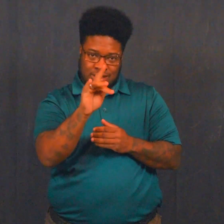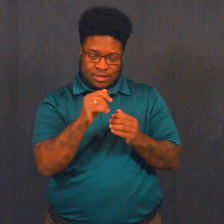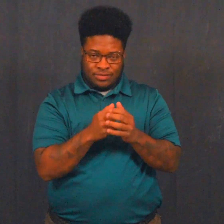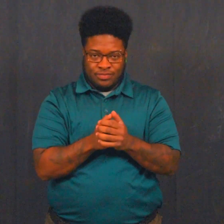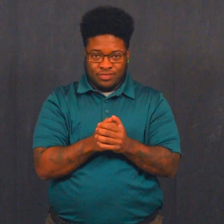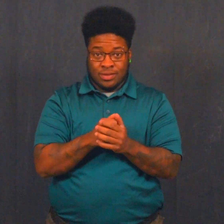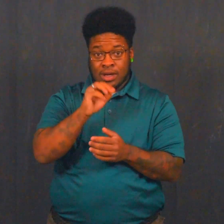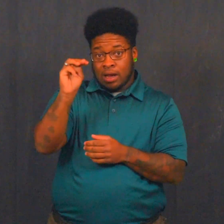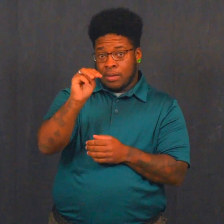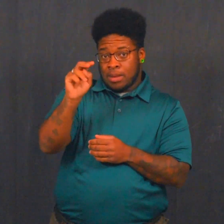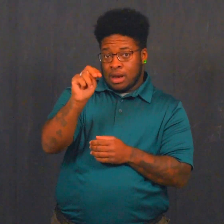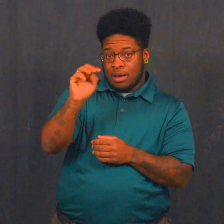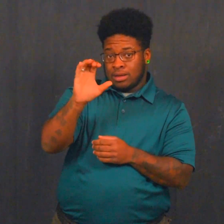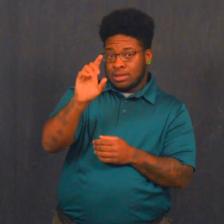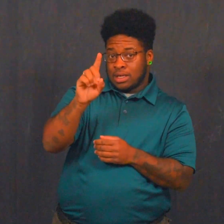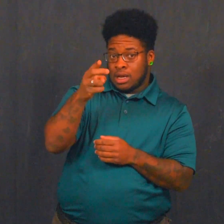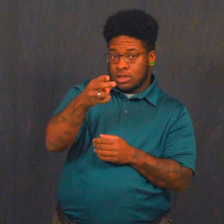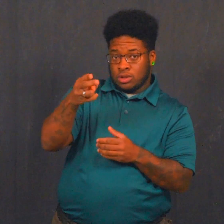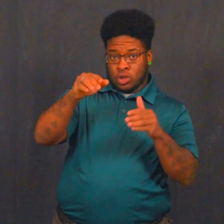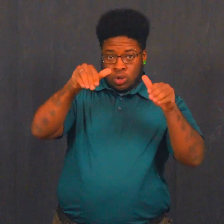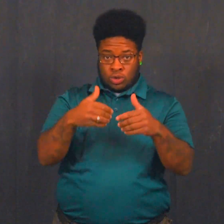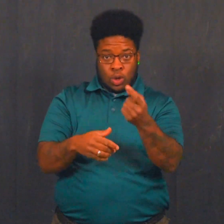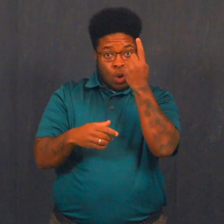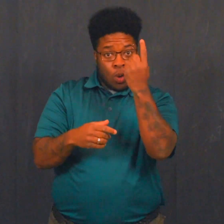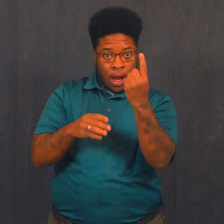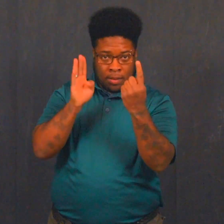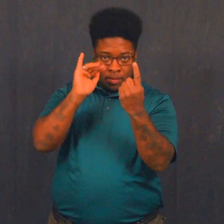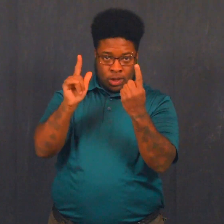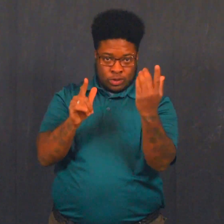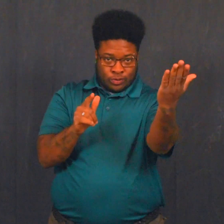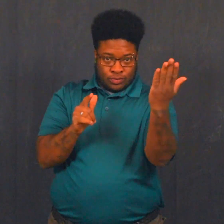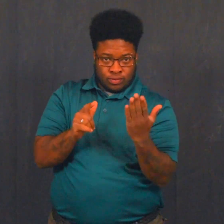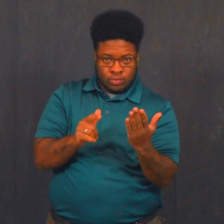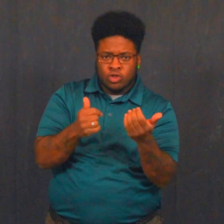The MNCDHH introduced one bill, tried to amend